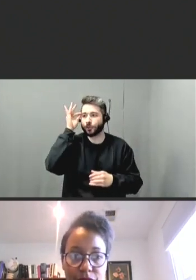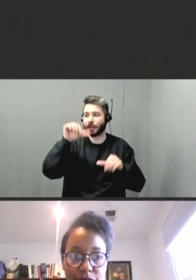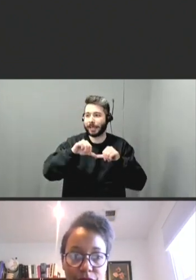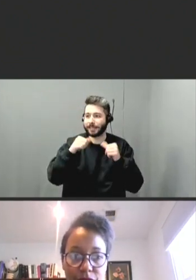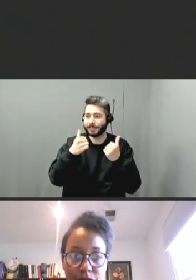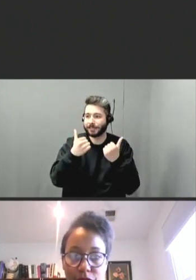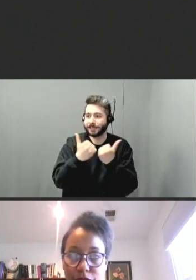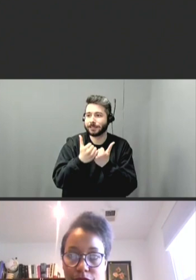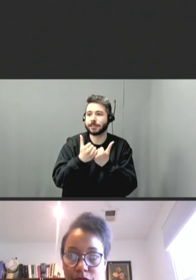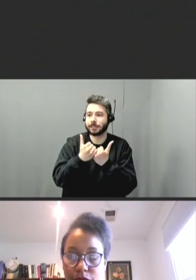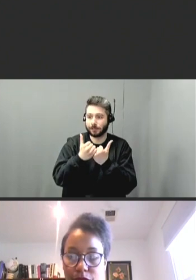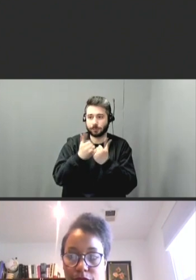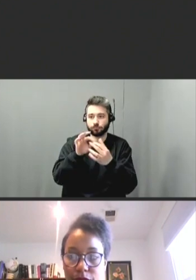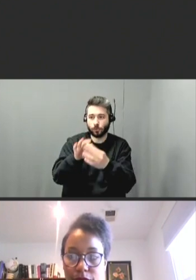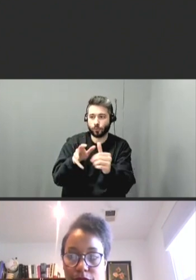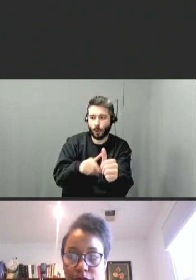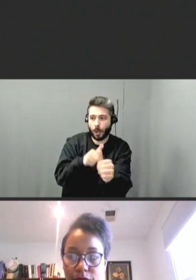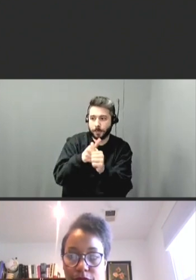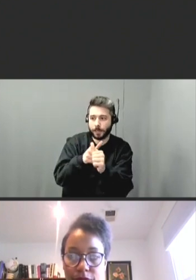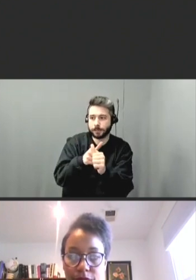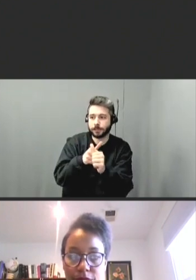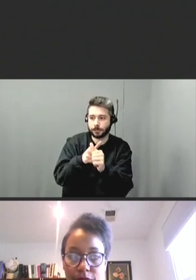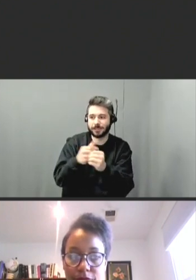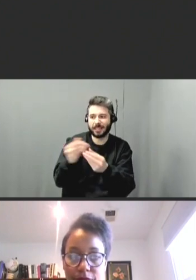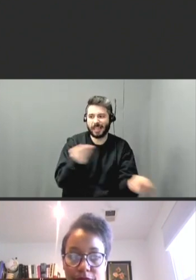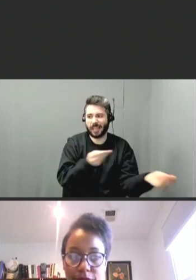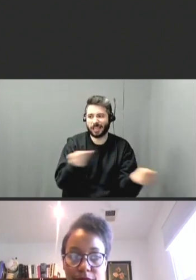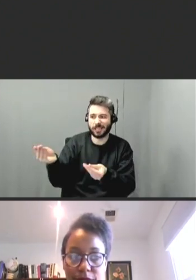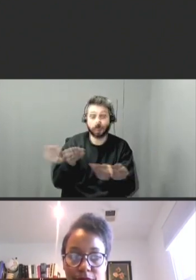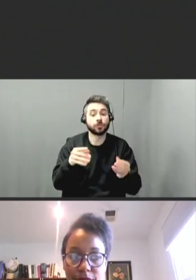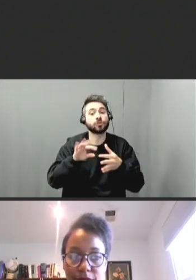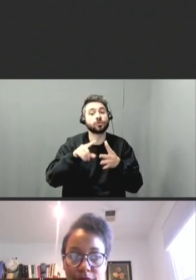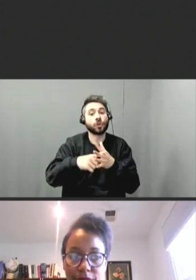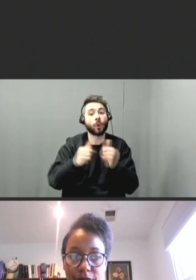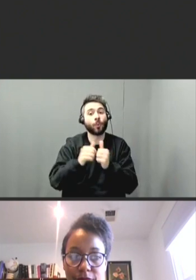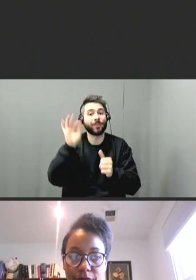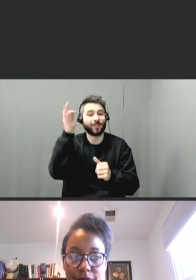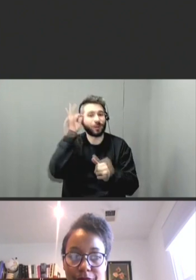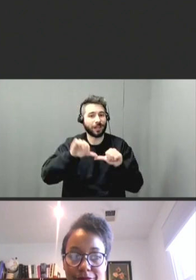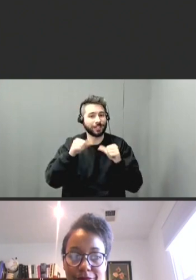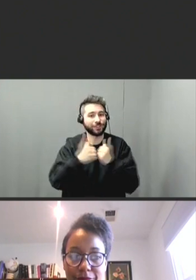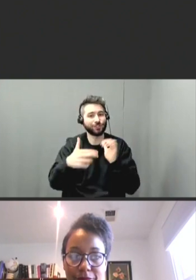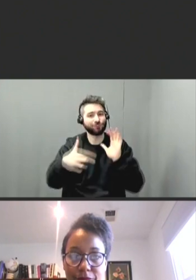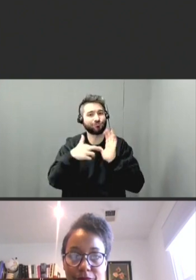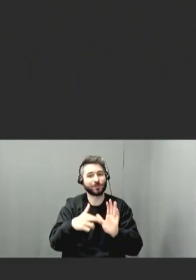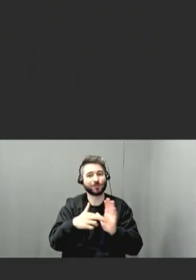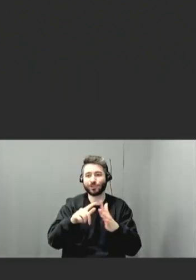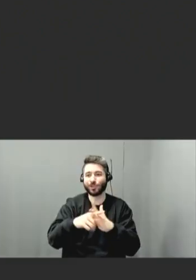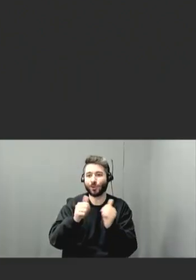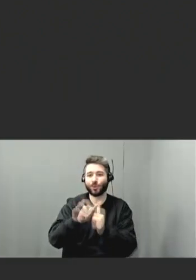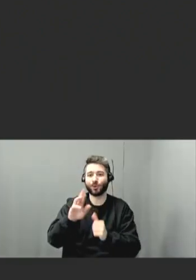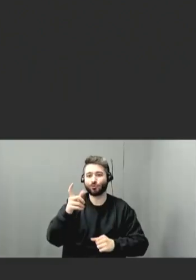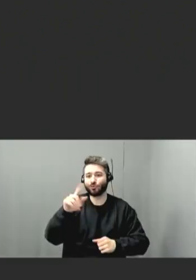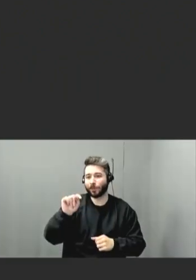We're going to start with our federal agency representatives, and we'll start with Robert Johnson from BARDA.